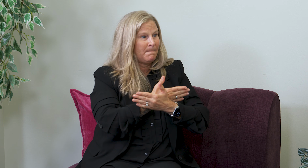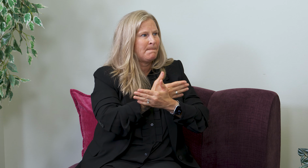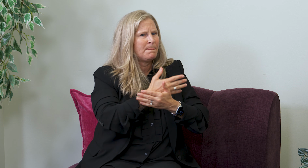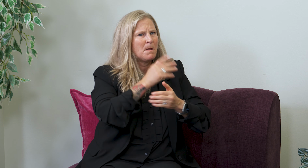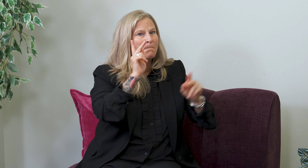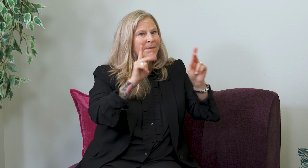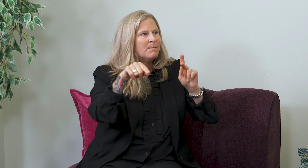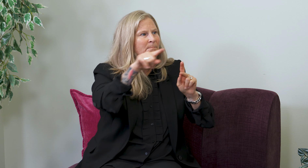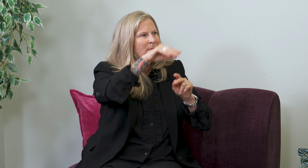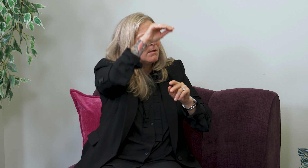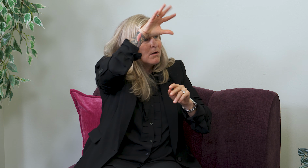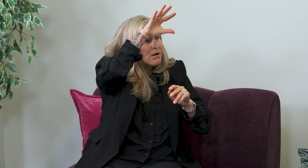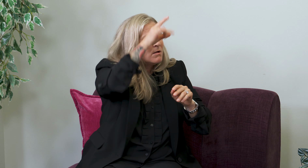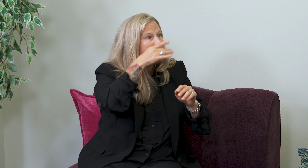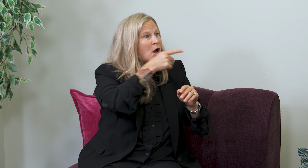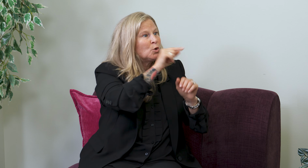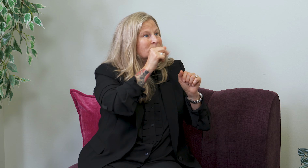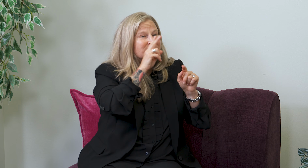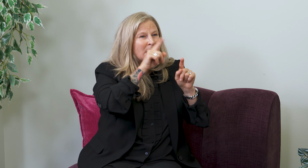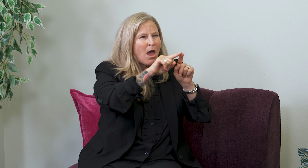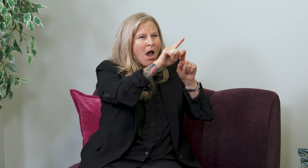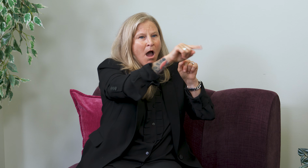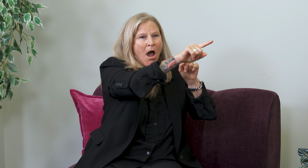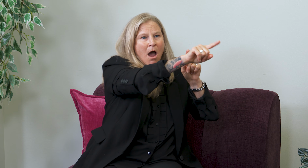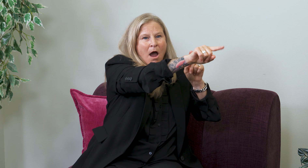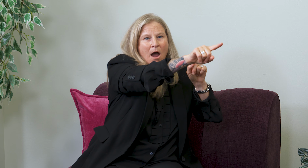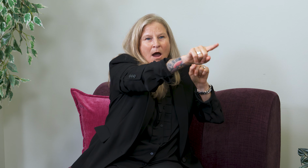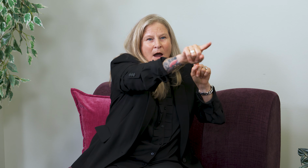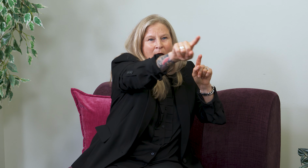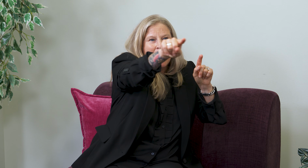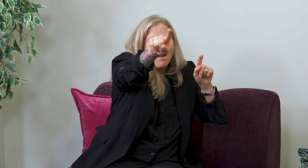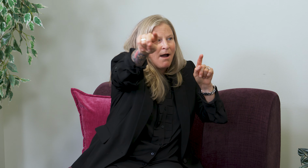it's not quite dark and then it gets pitch black and folks have headlamps on